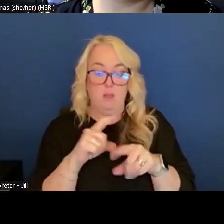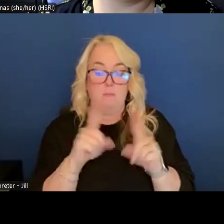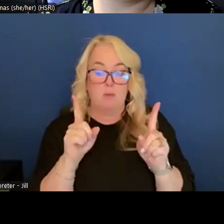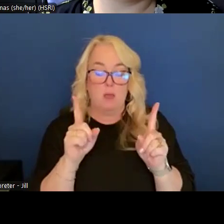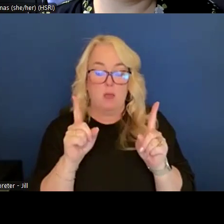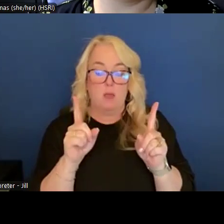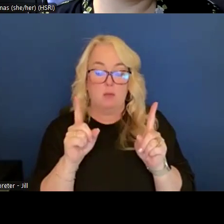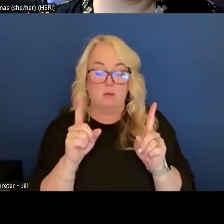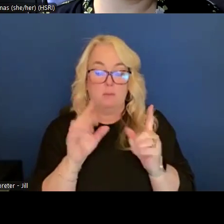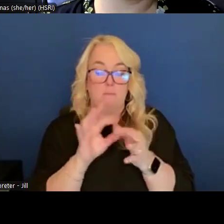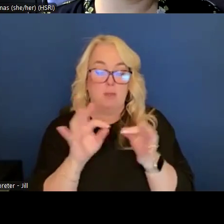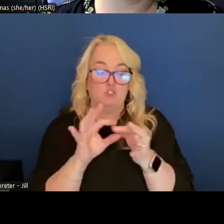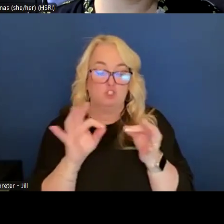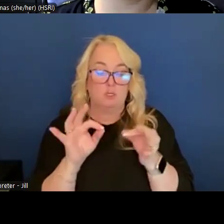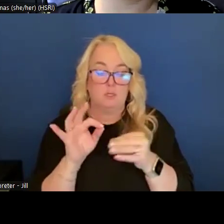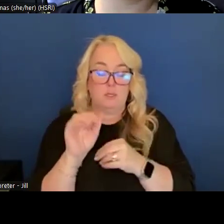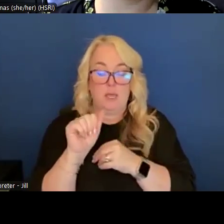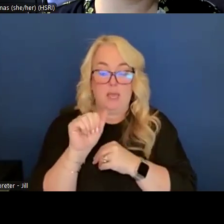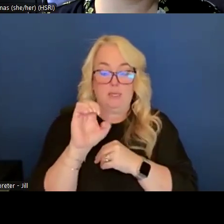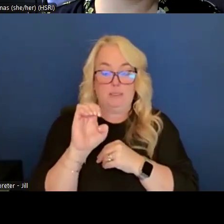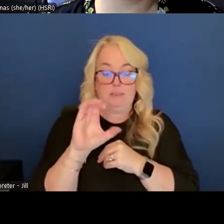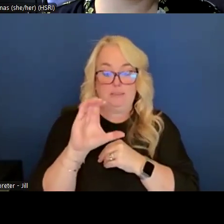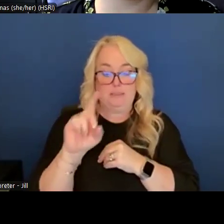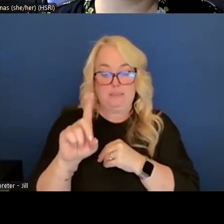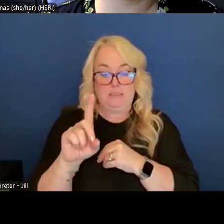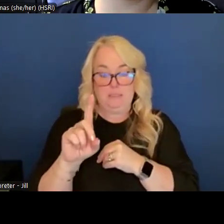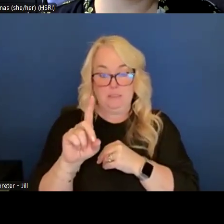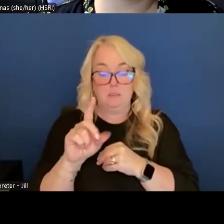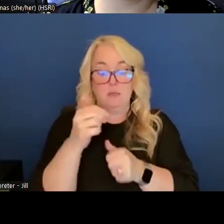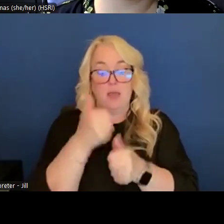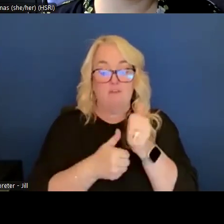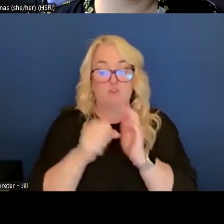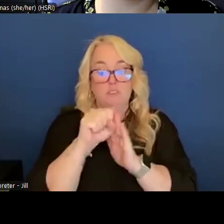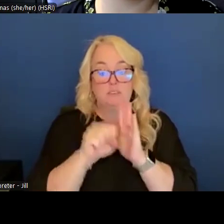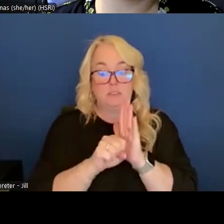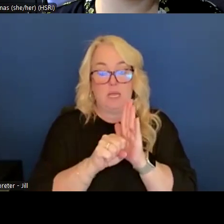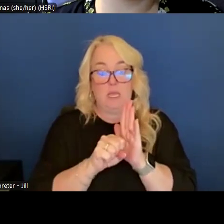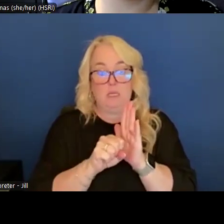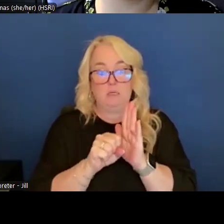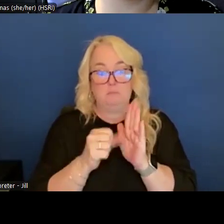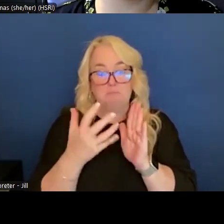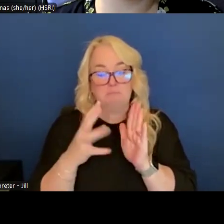AUCD, and that every state generally has what's called the